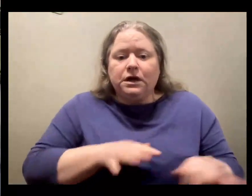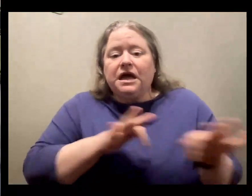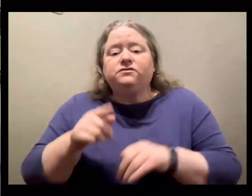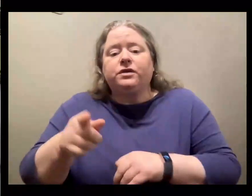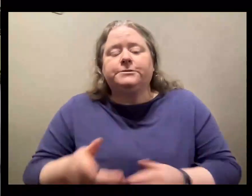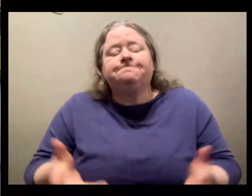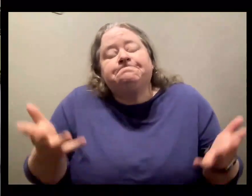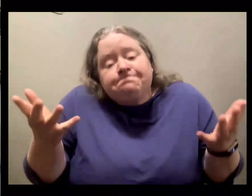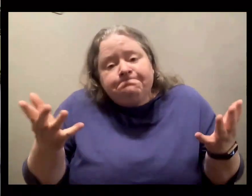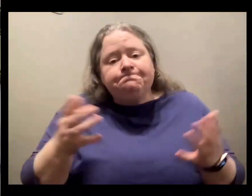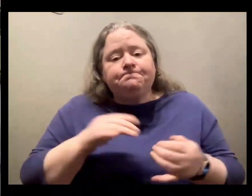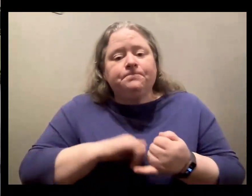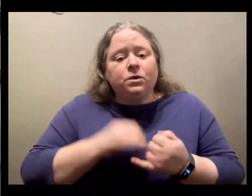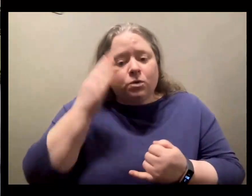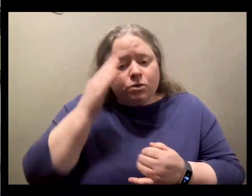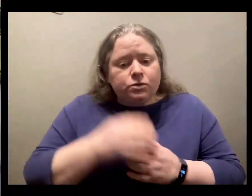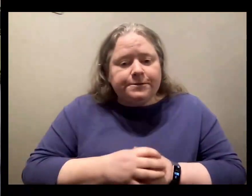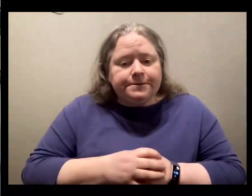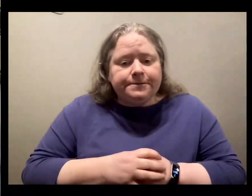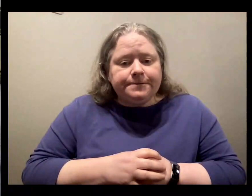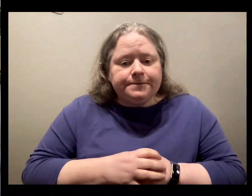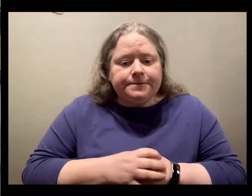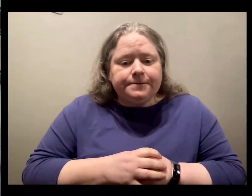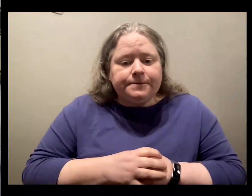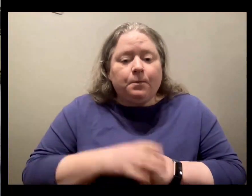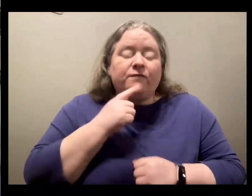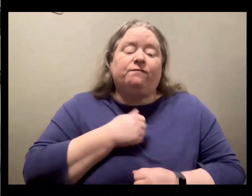After that… well, who knows.